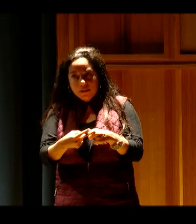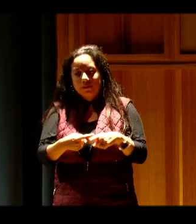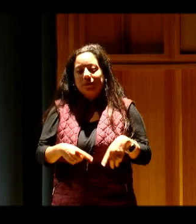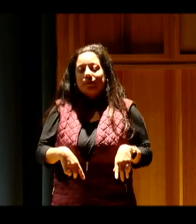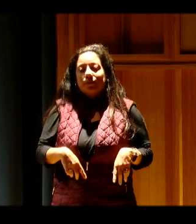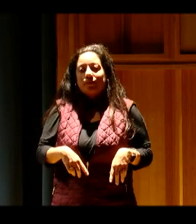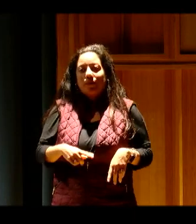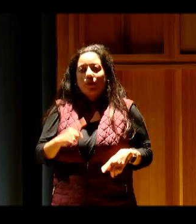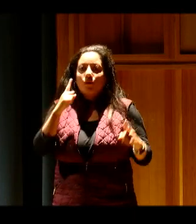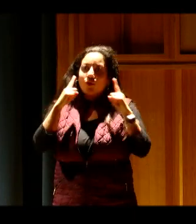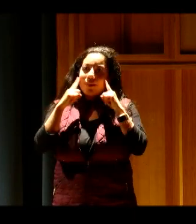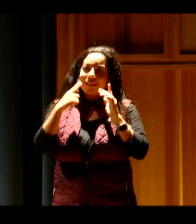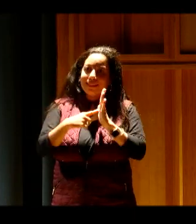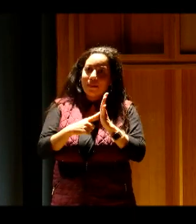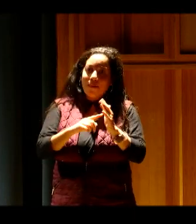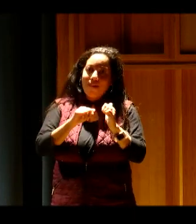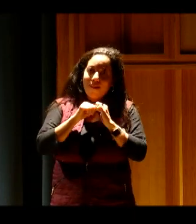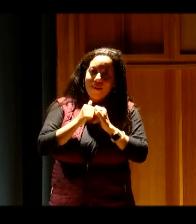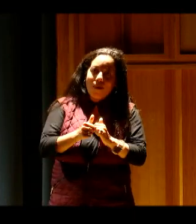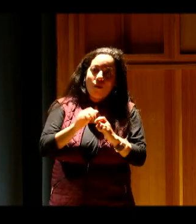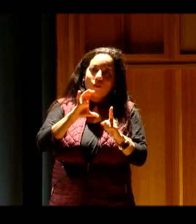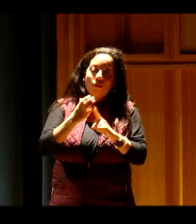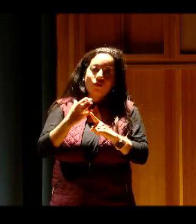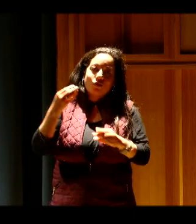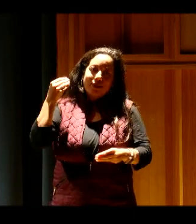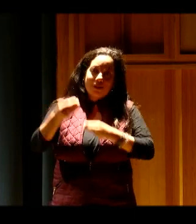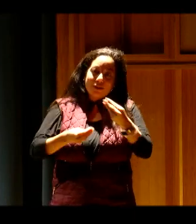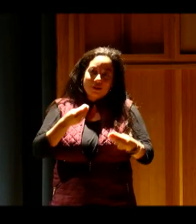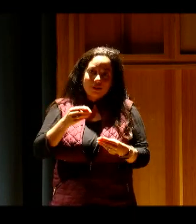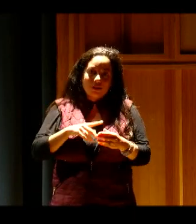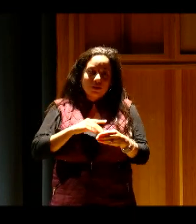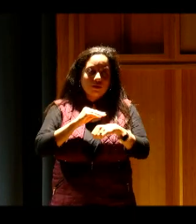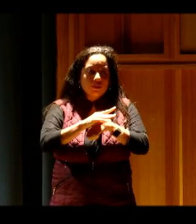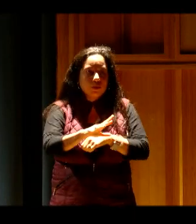the way cultural heritage is contributing to community adaption here today from the